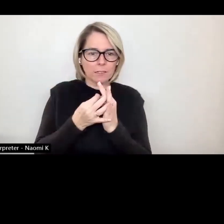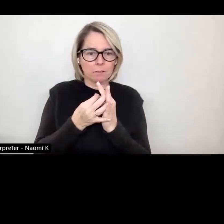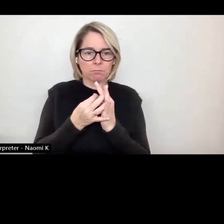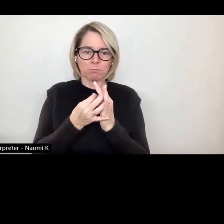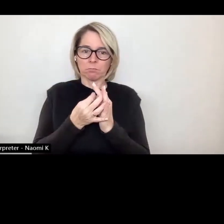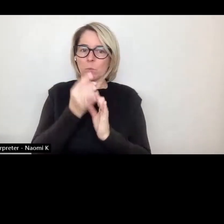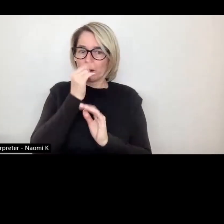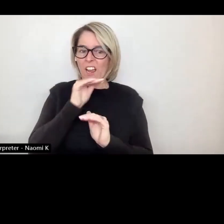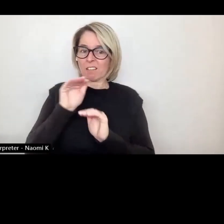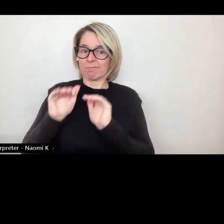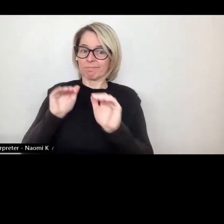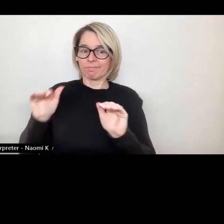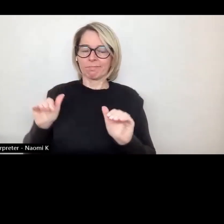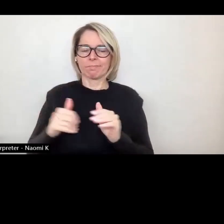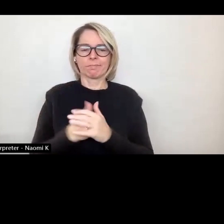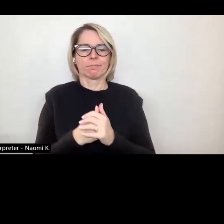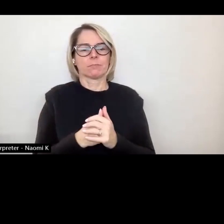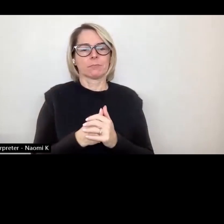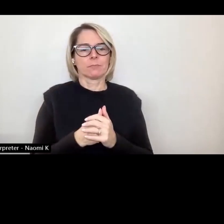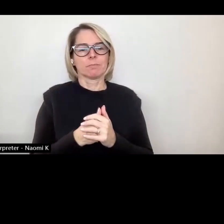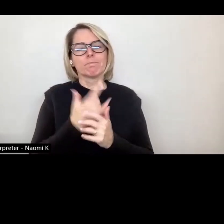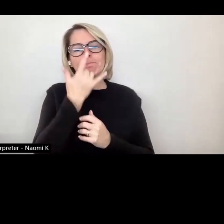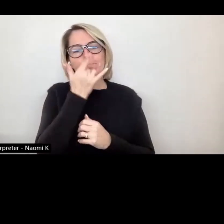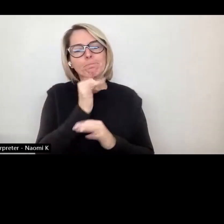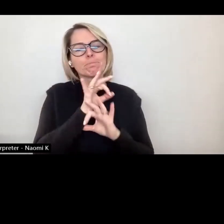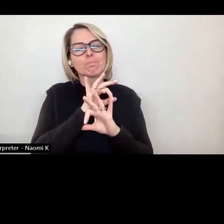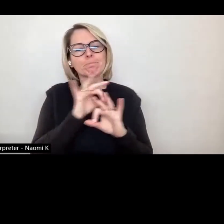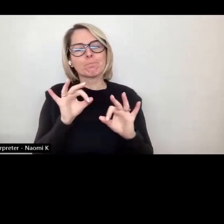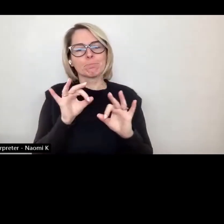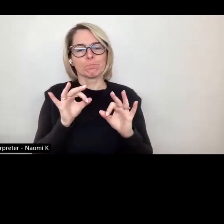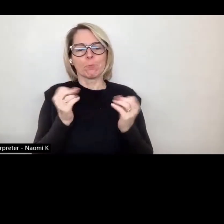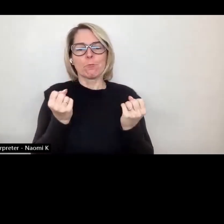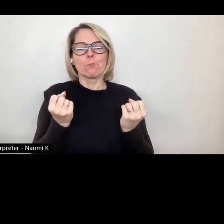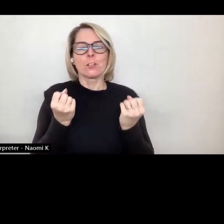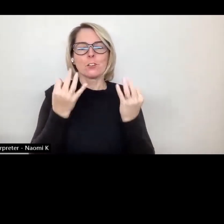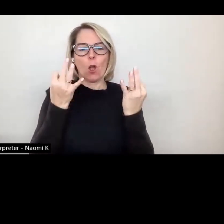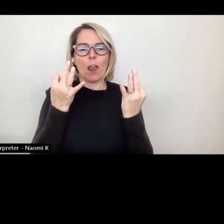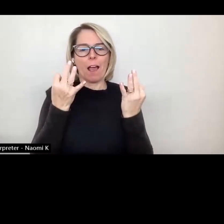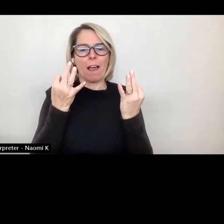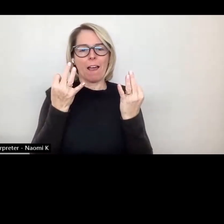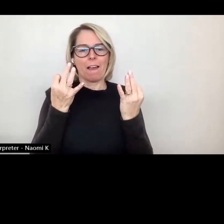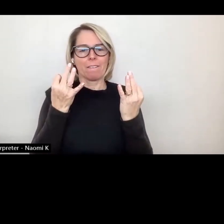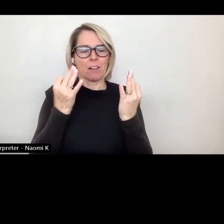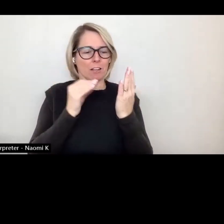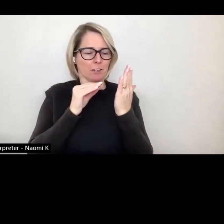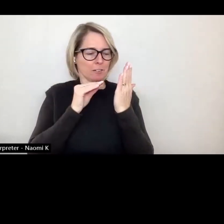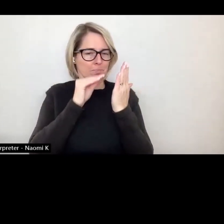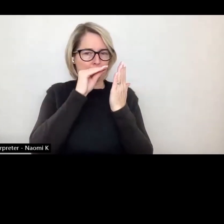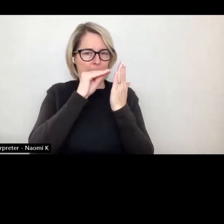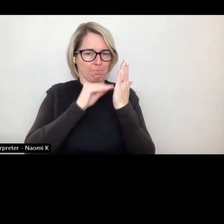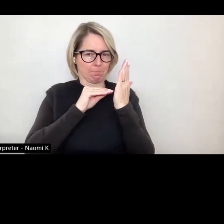We do not have a preconceived idea of what a great application looks like.